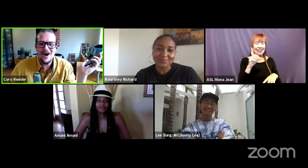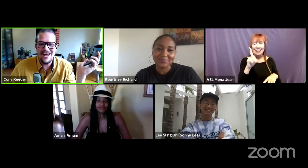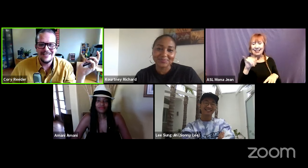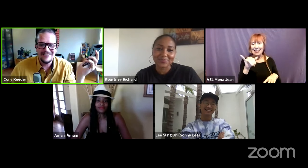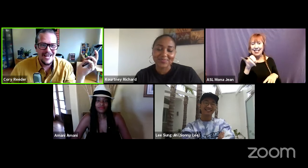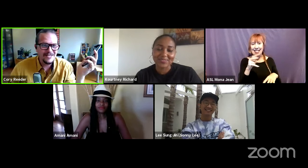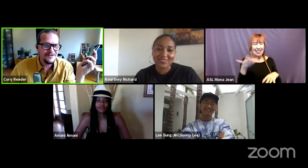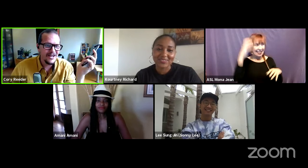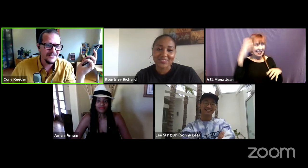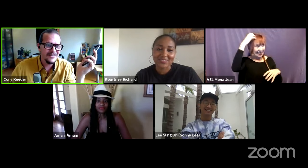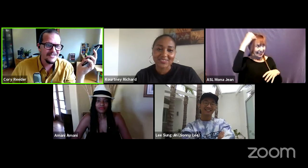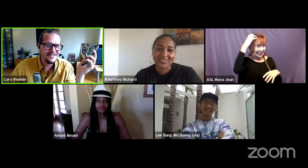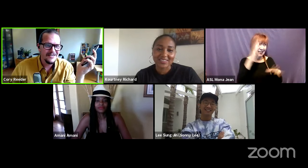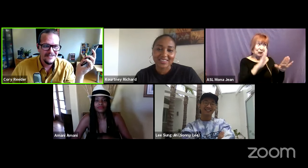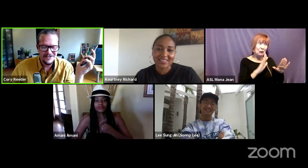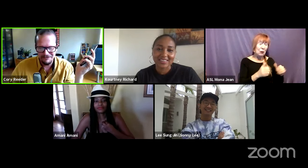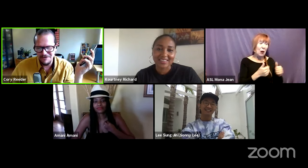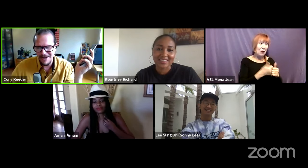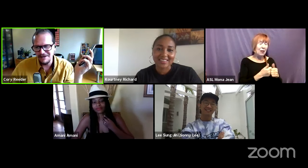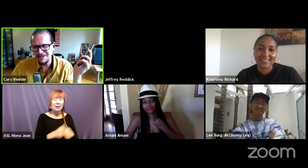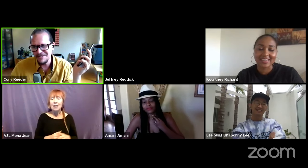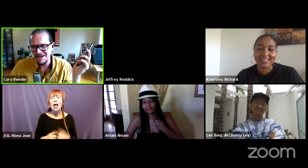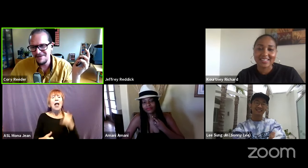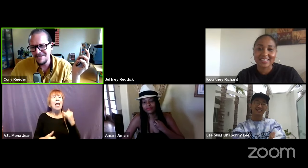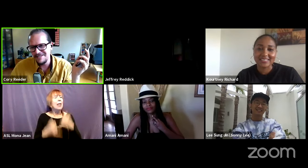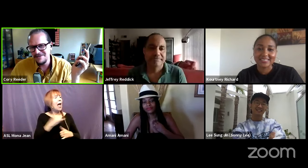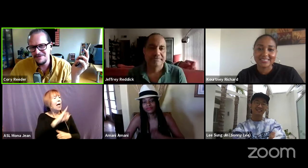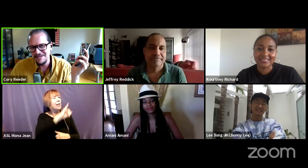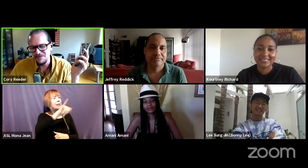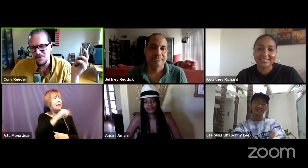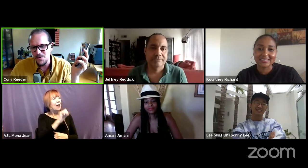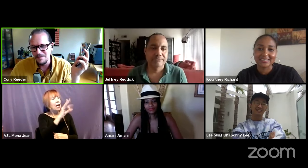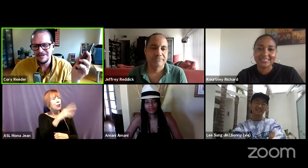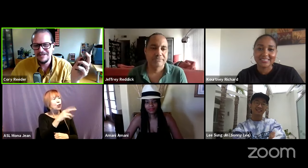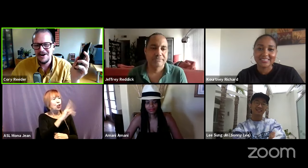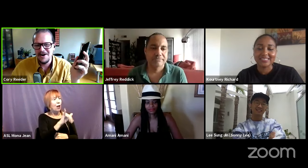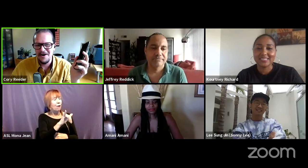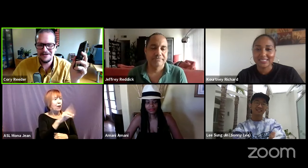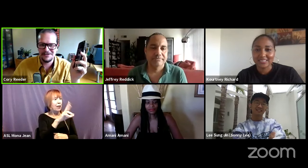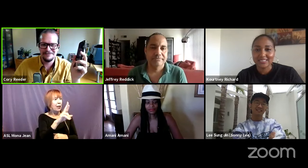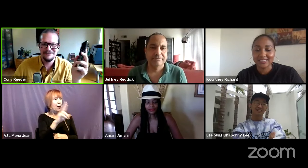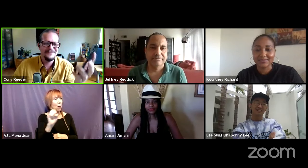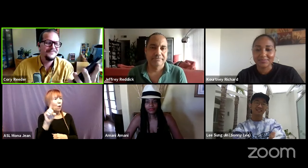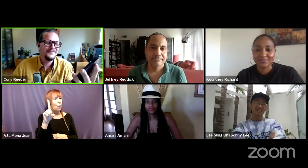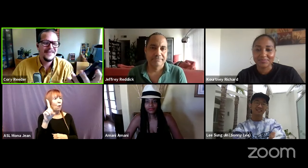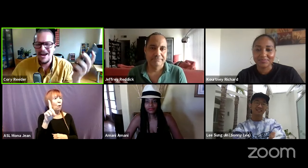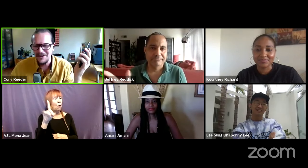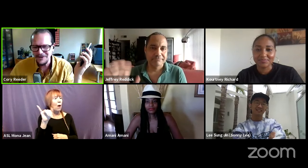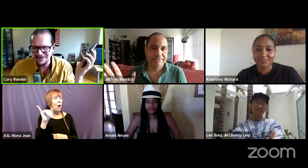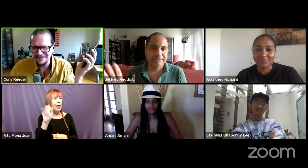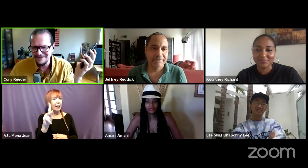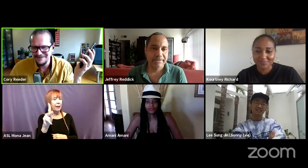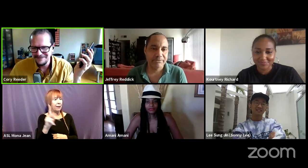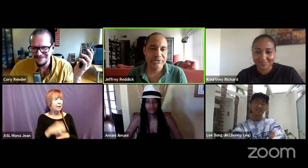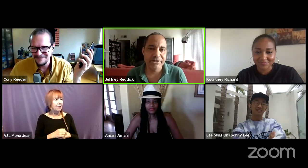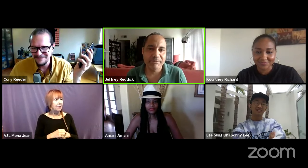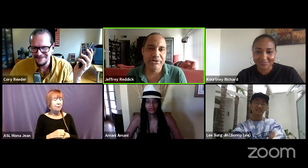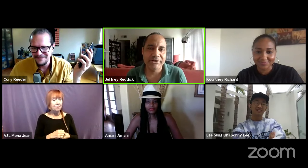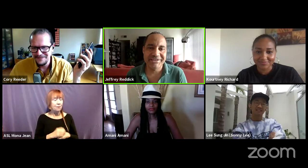All right, last but not least, Jeffrey Reddick, please come into the room. Awesome. How you doin'? I'm good, I'm good.